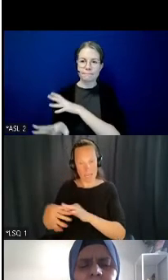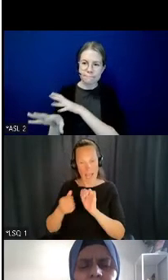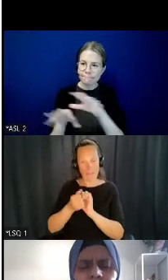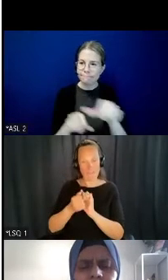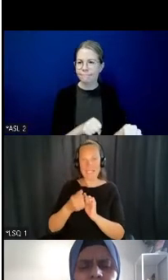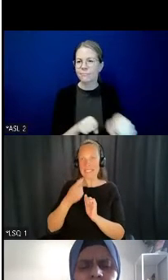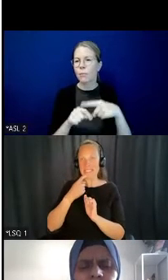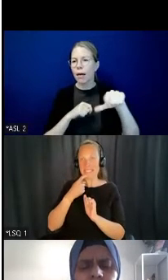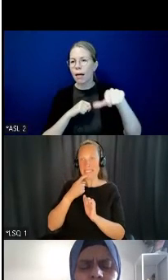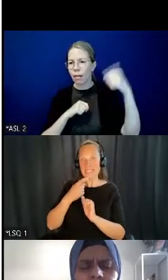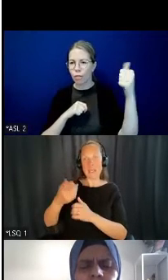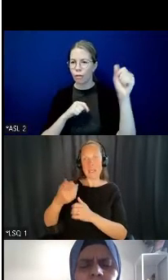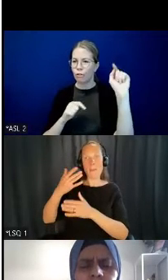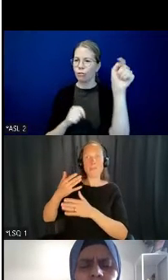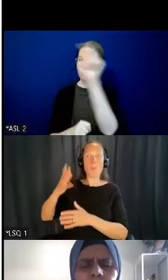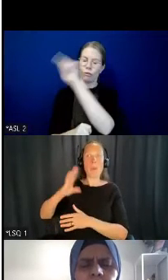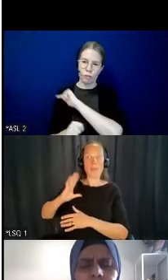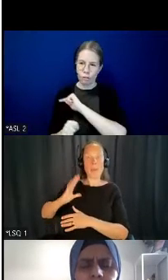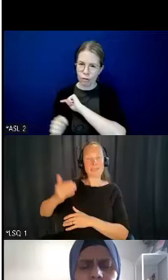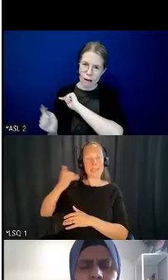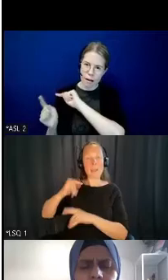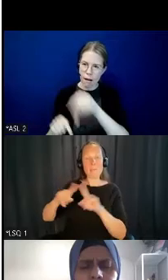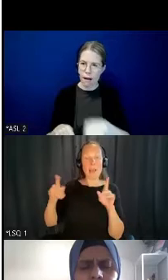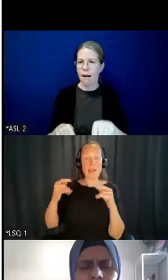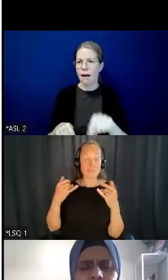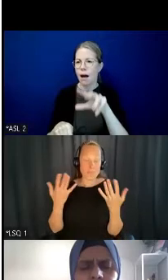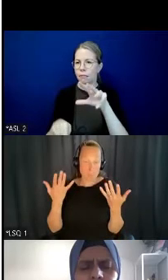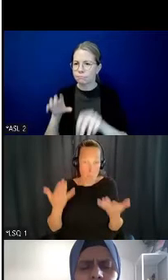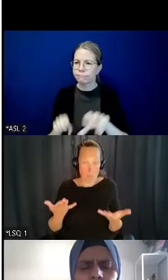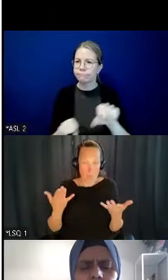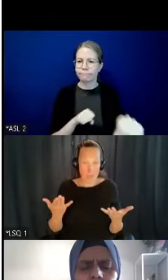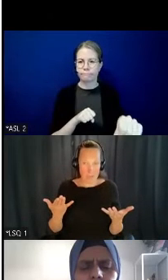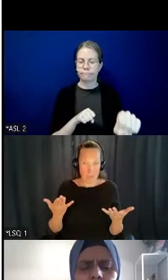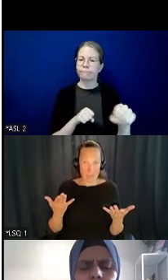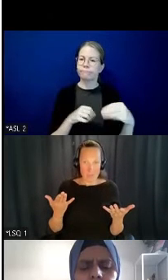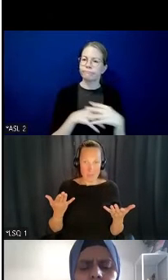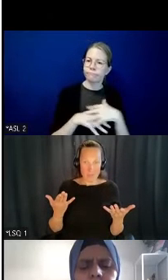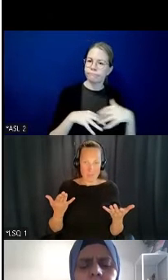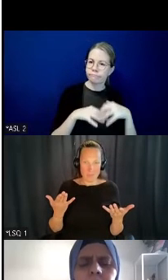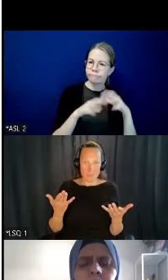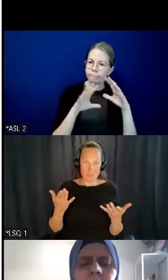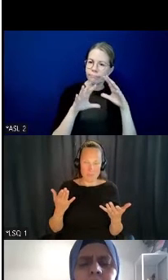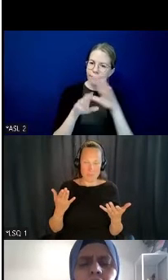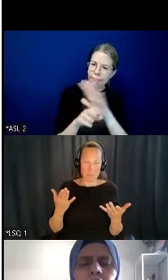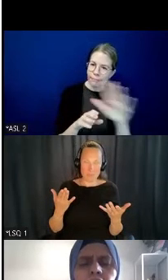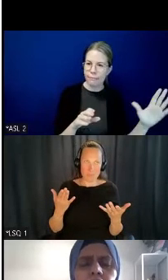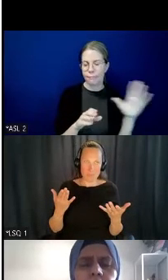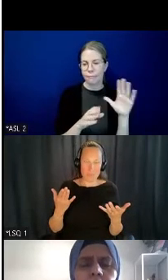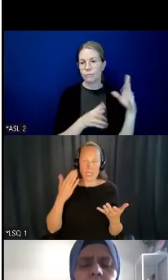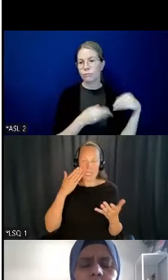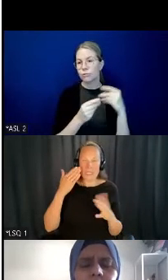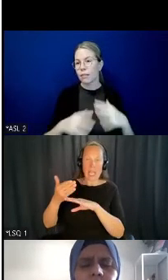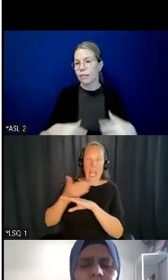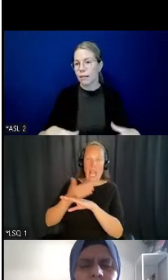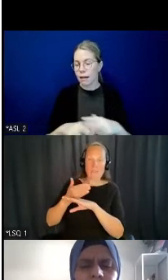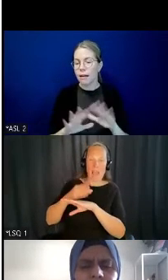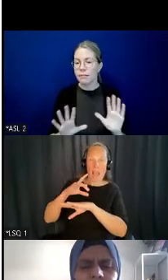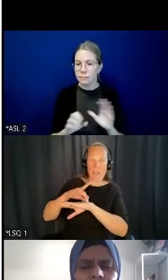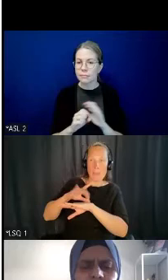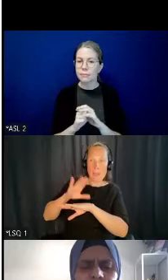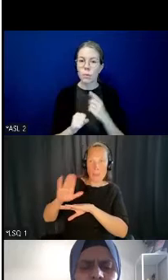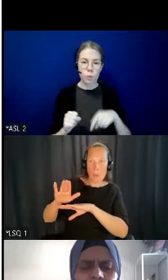WHO HAVE INFRINGED ON THEIR TRADITION TERRITORY. WE ARE COMMITTED TO TRUTH AND RECONCILIATION.